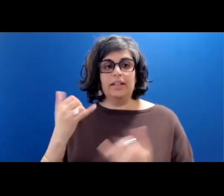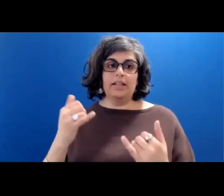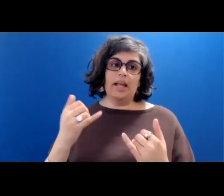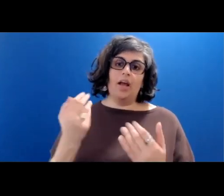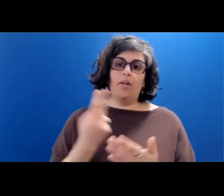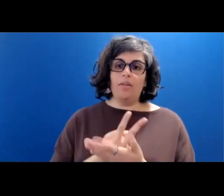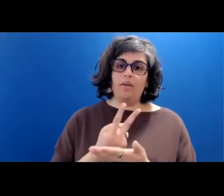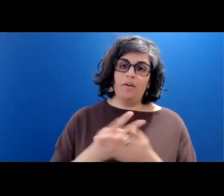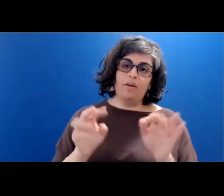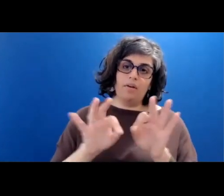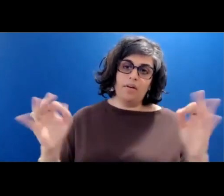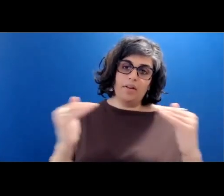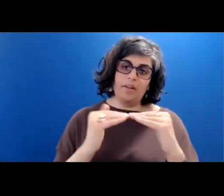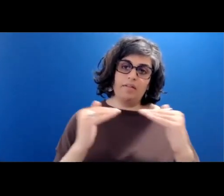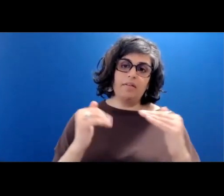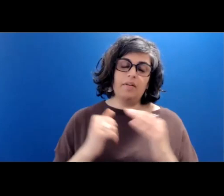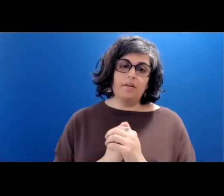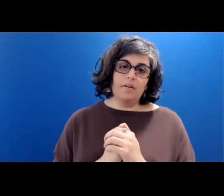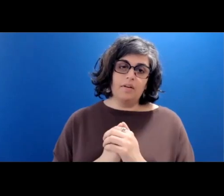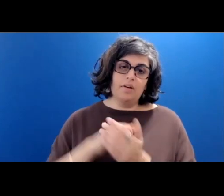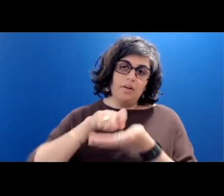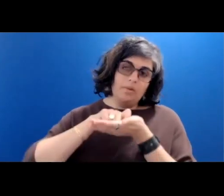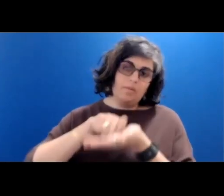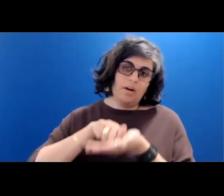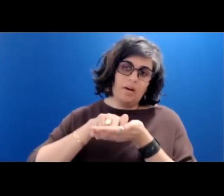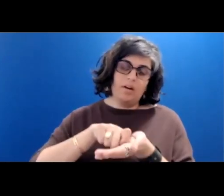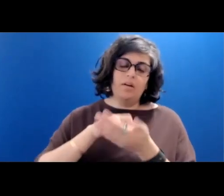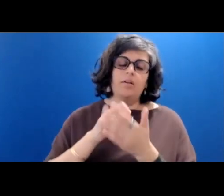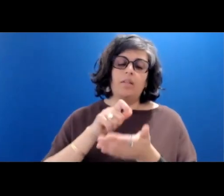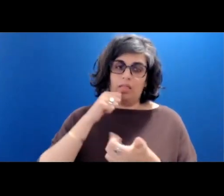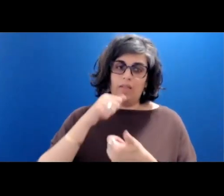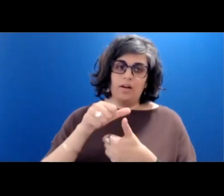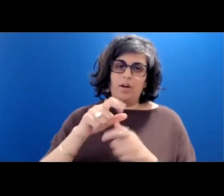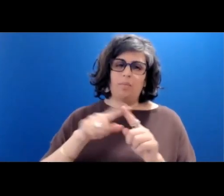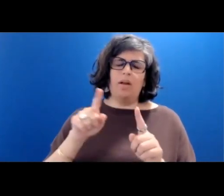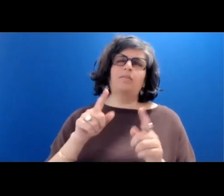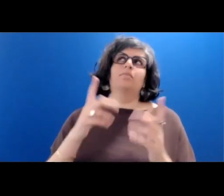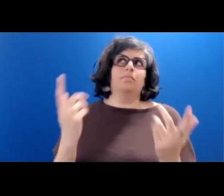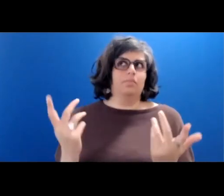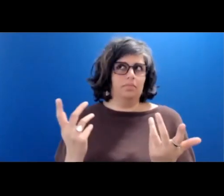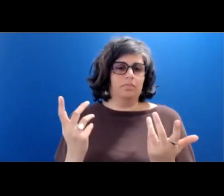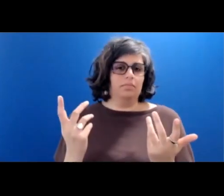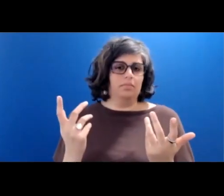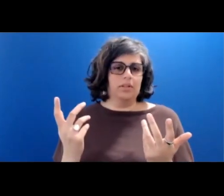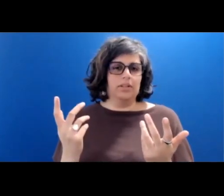but they really had to see the person for a year or sometimes two years